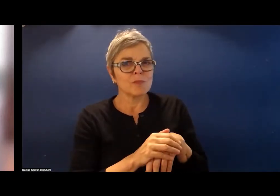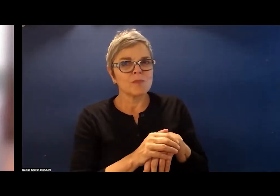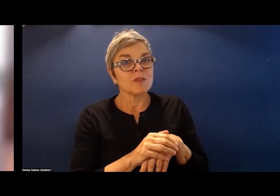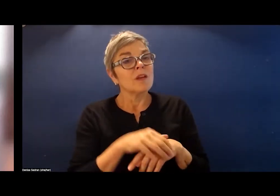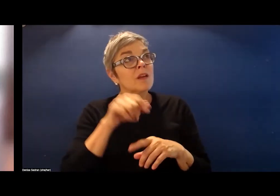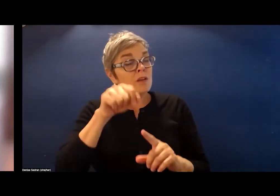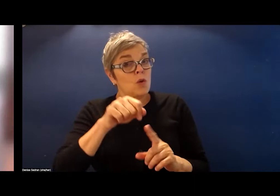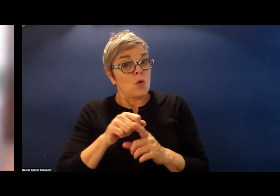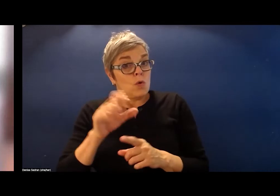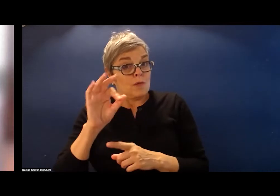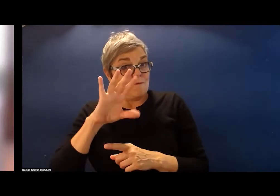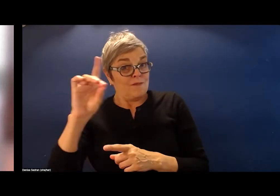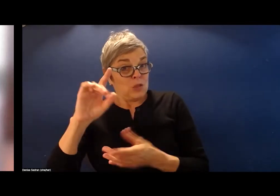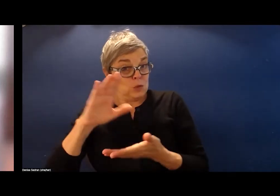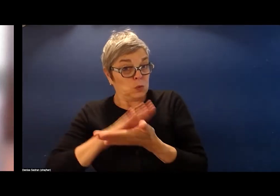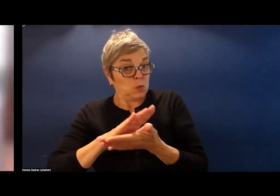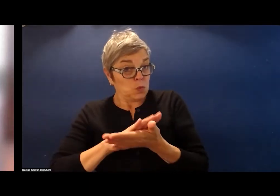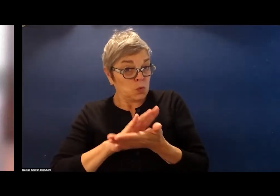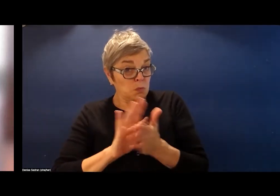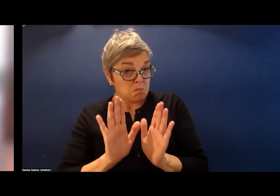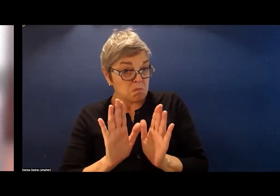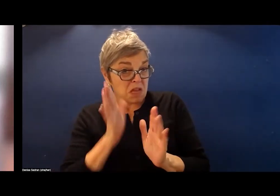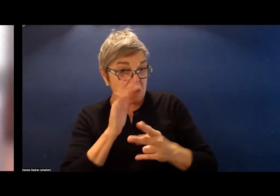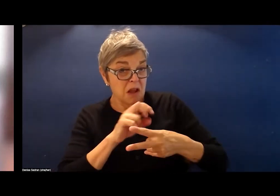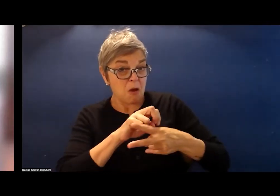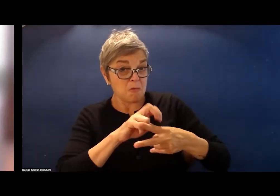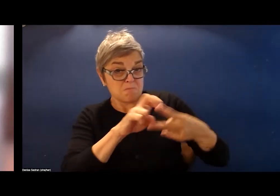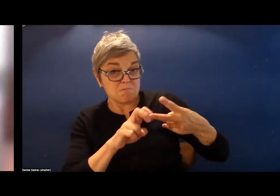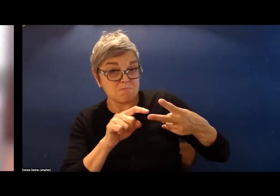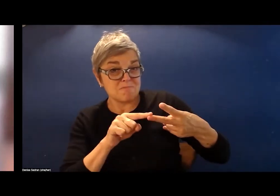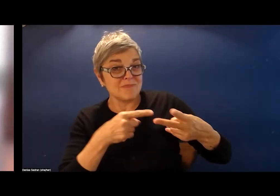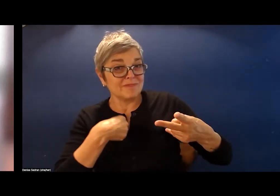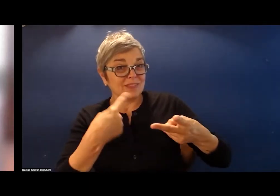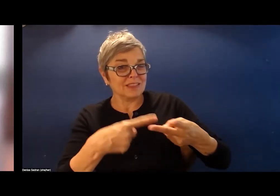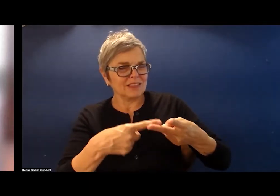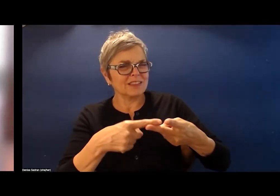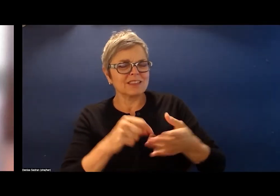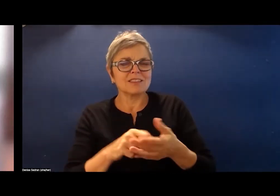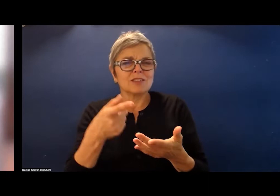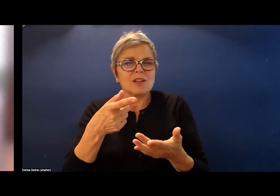the idea of the field school towards a discussion of what was feminist about it,